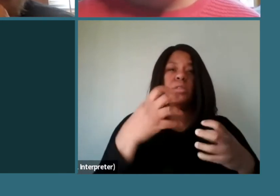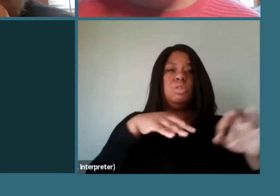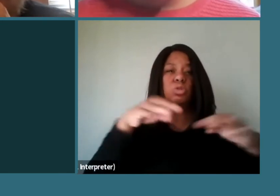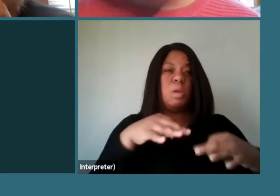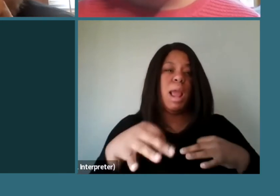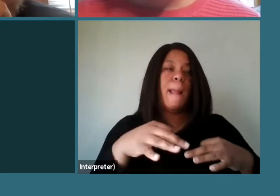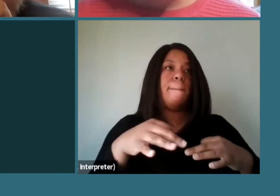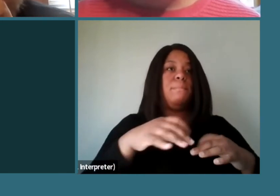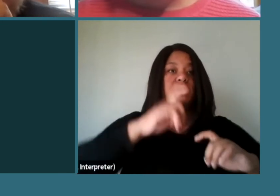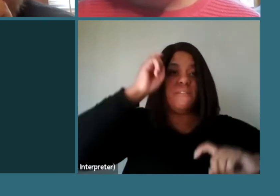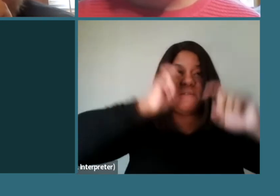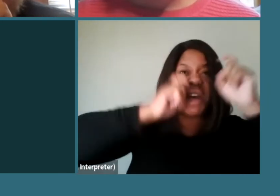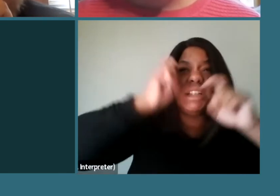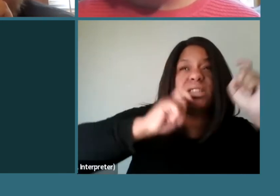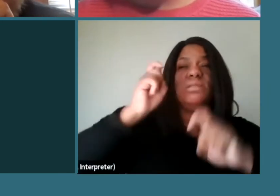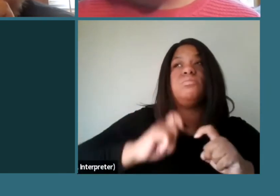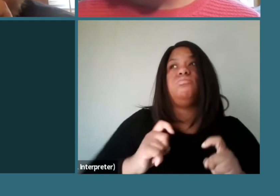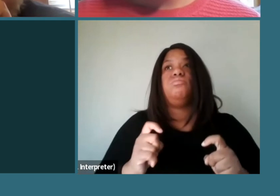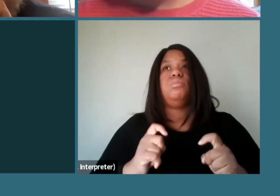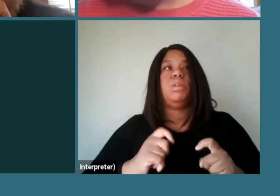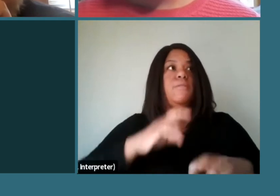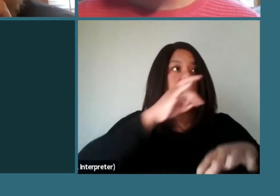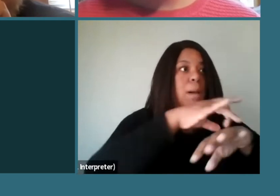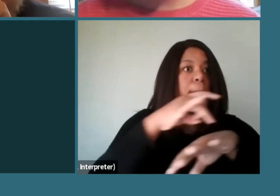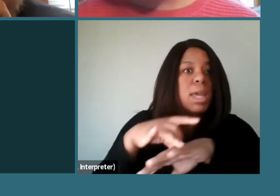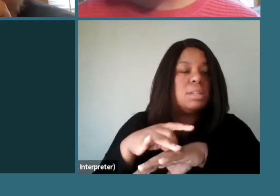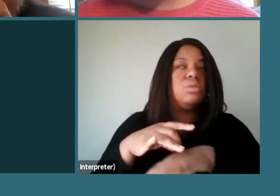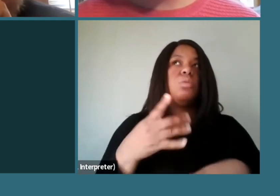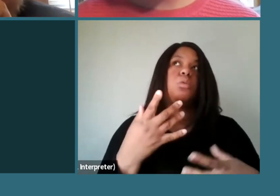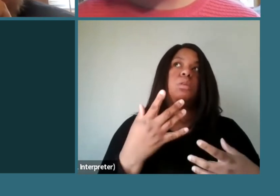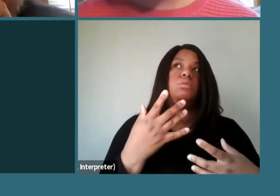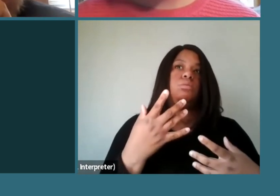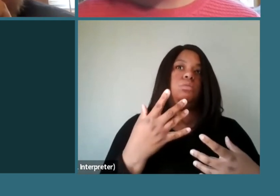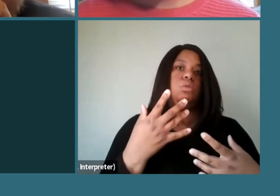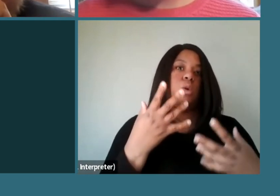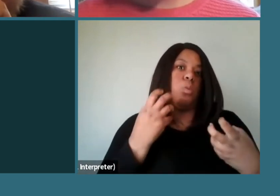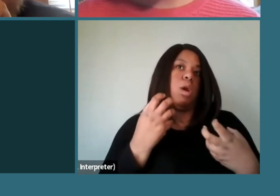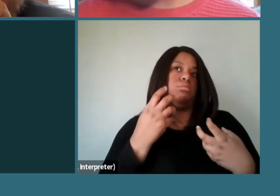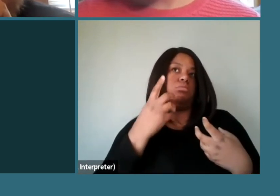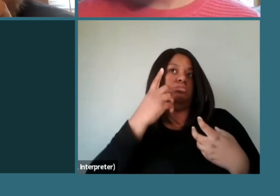and their expressions, or do I just want to go for, like, Halloween vibes?